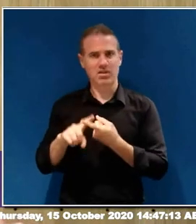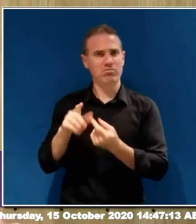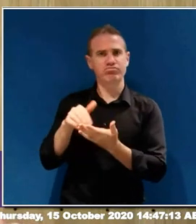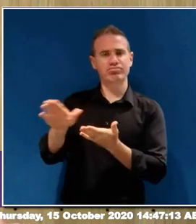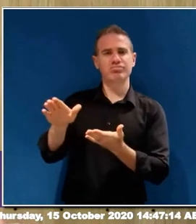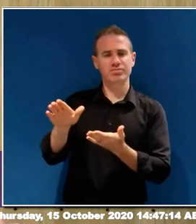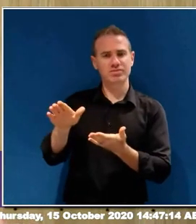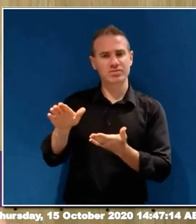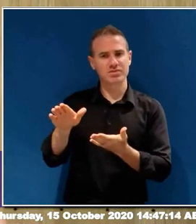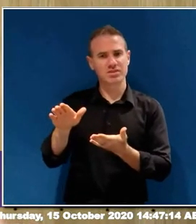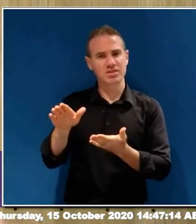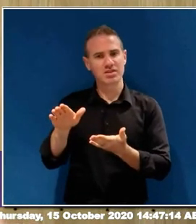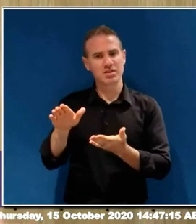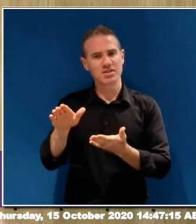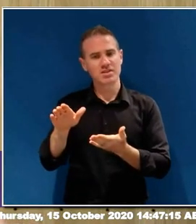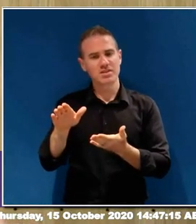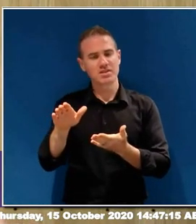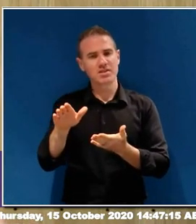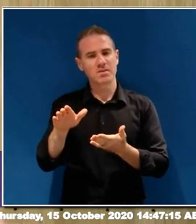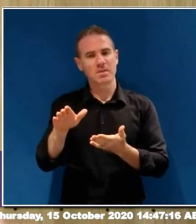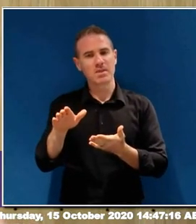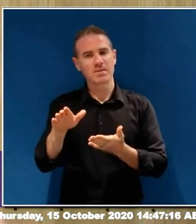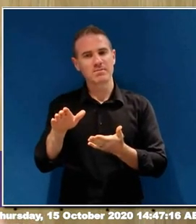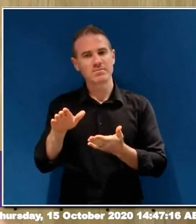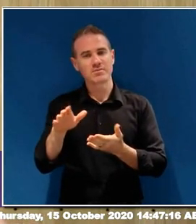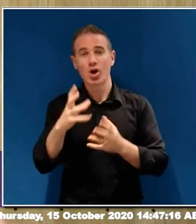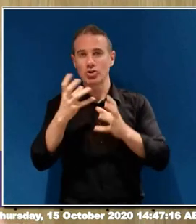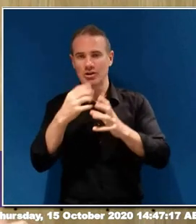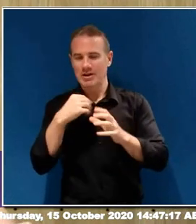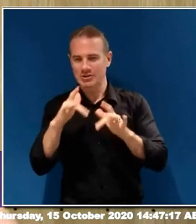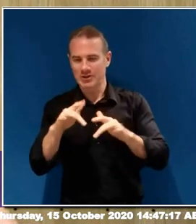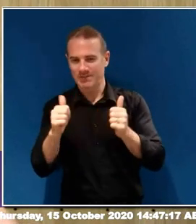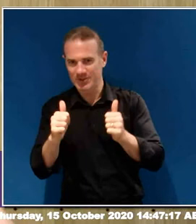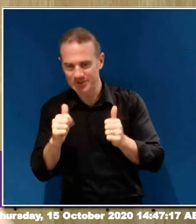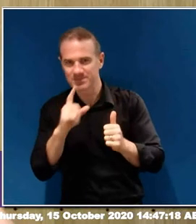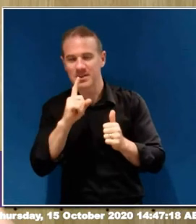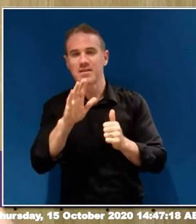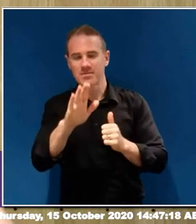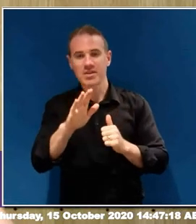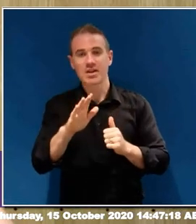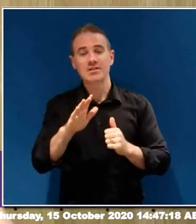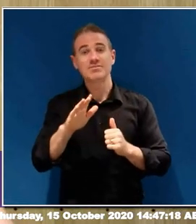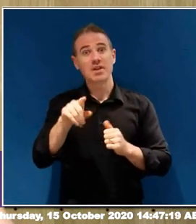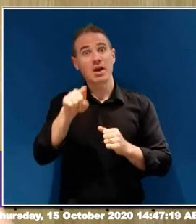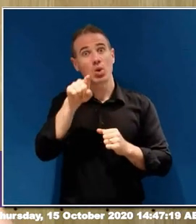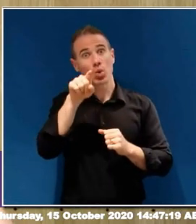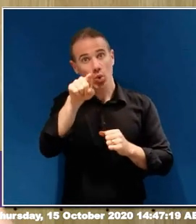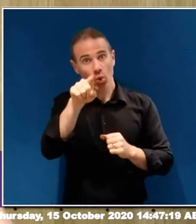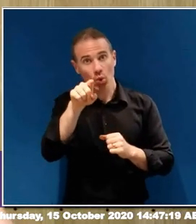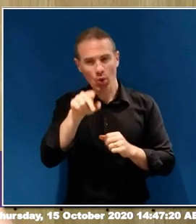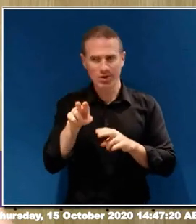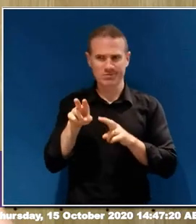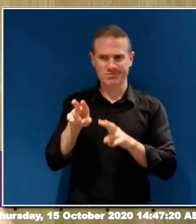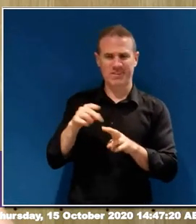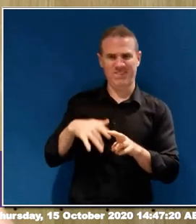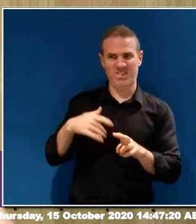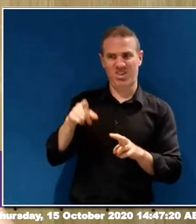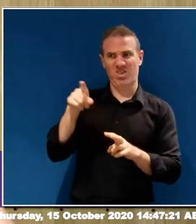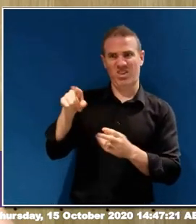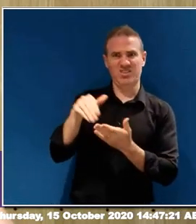I haven't finished the sentence. To you, you regarded that particular expulsion as being a disproportionate response. Absolutely. Why?